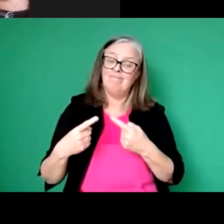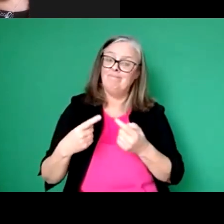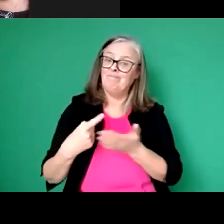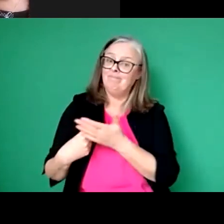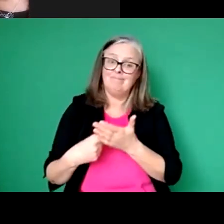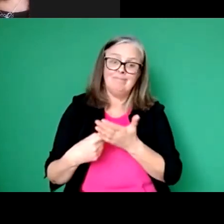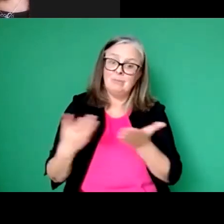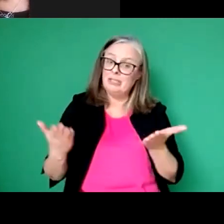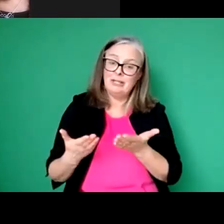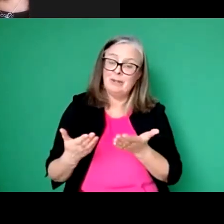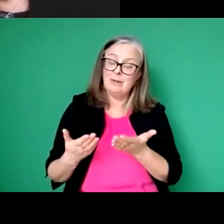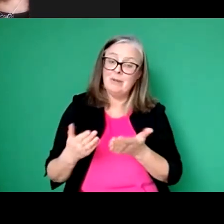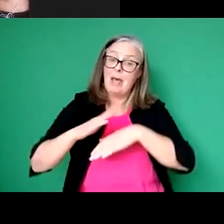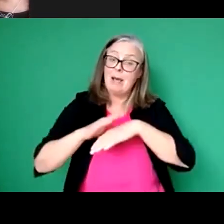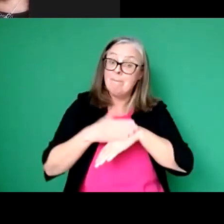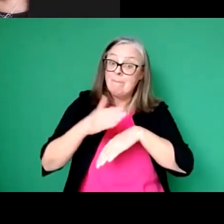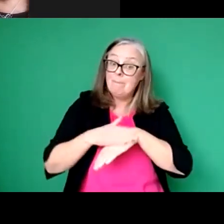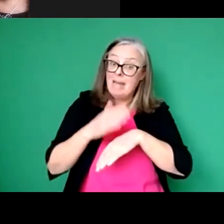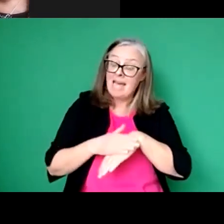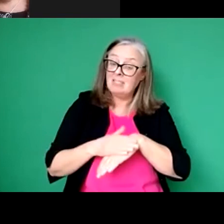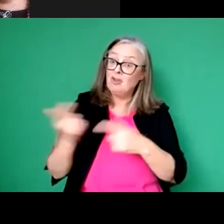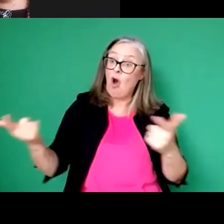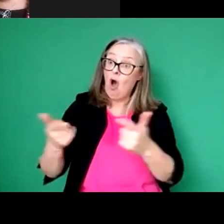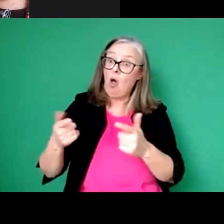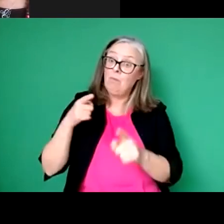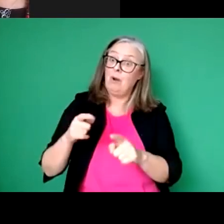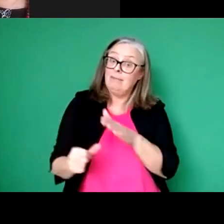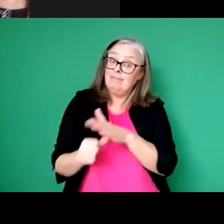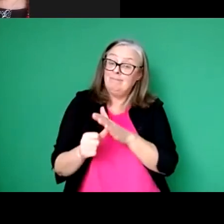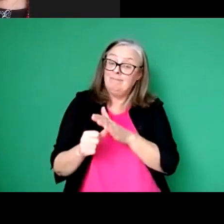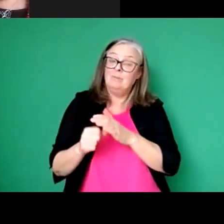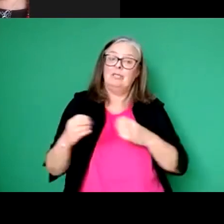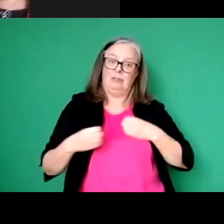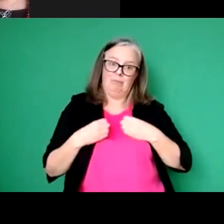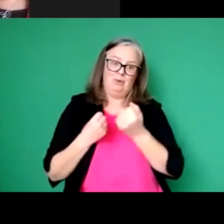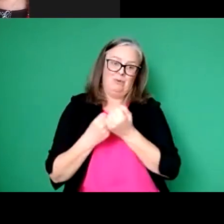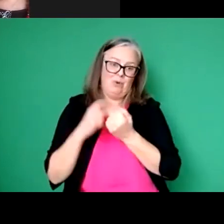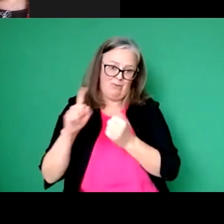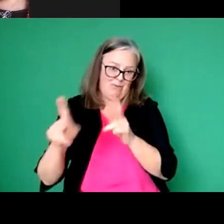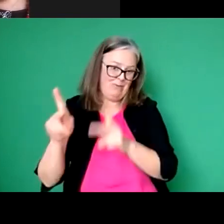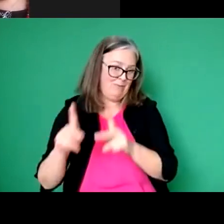really just about providing emotional support to people um but the big difference is training and